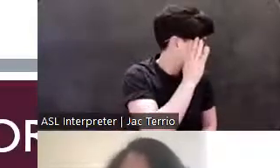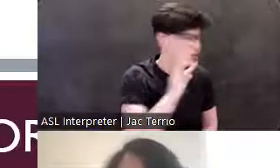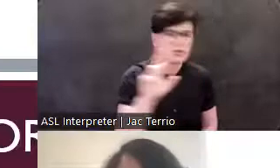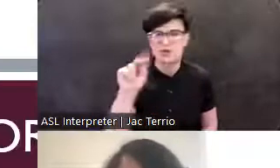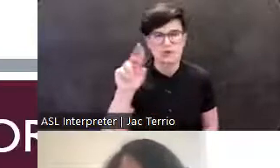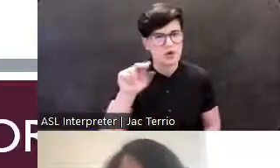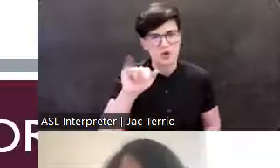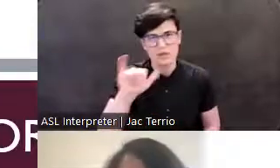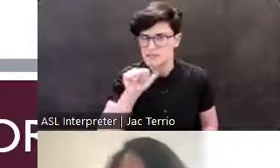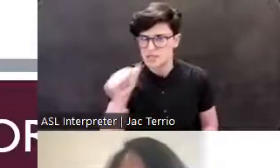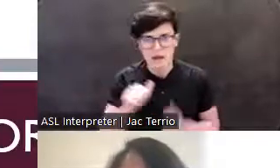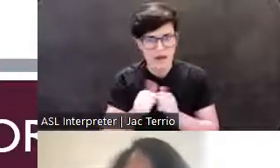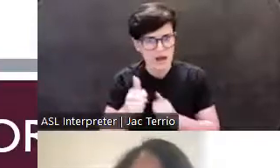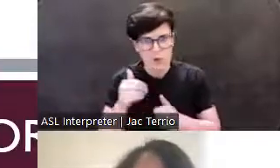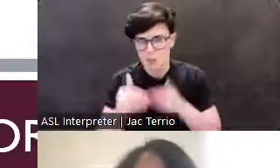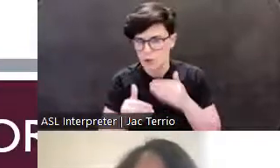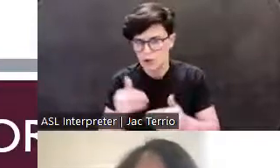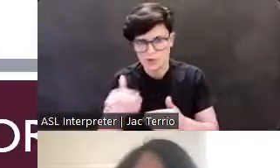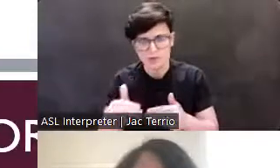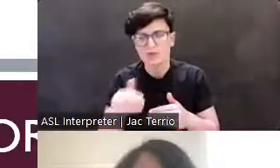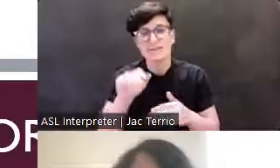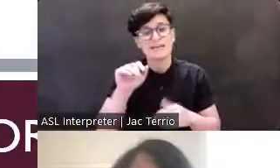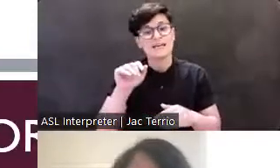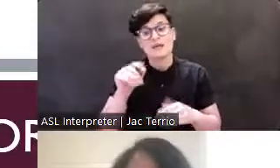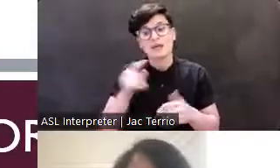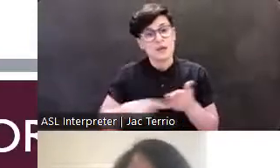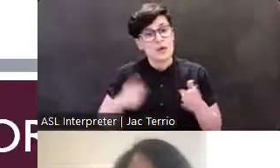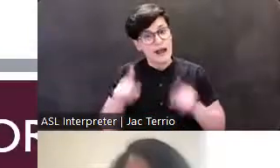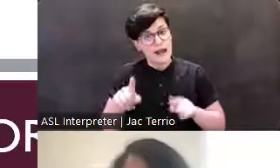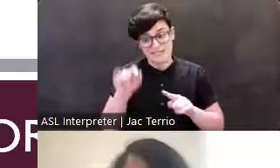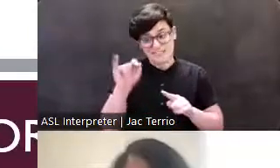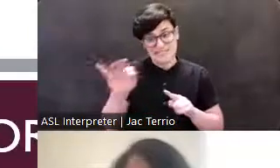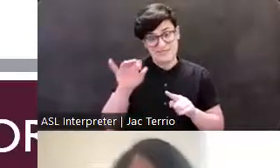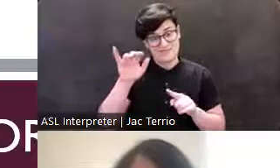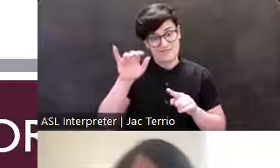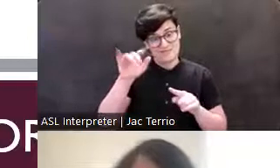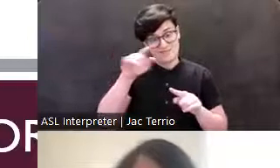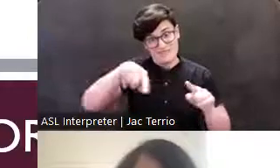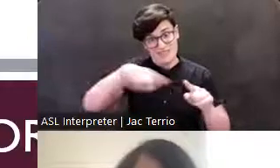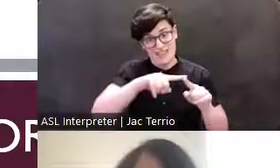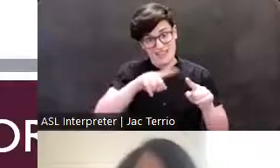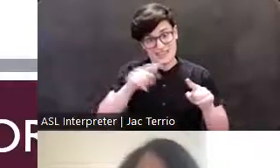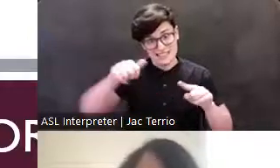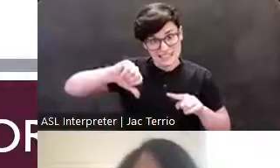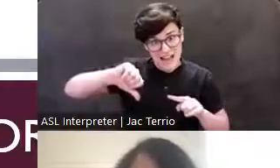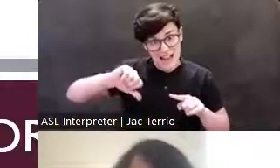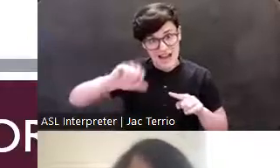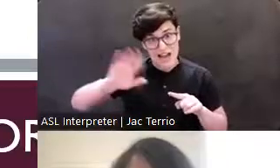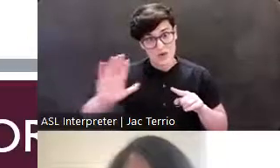What has to happen is that they deny a request, they have to go through what we call the interactive